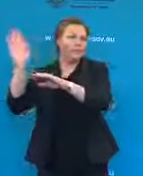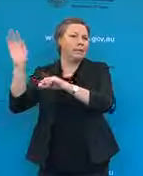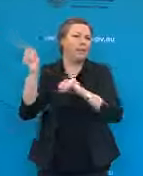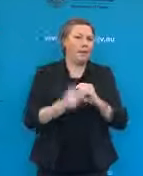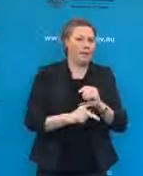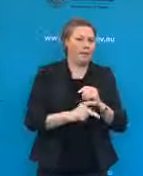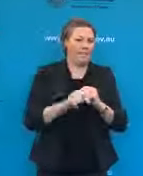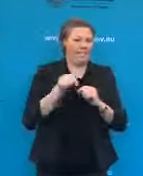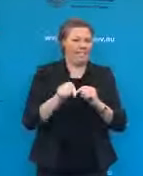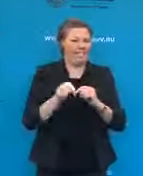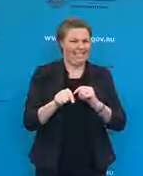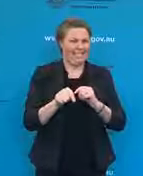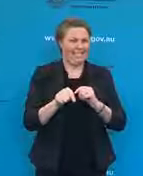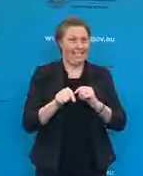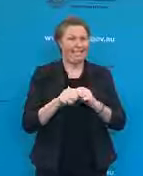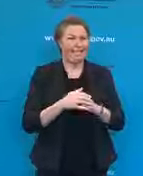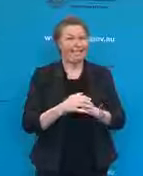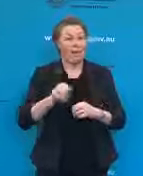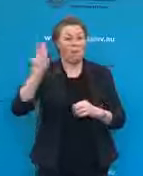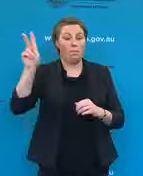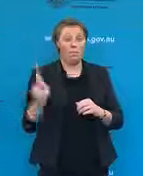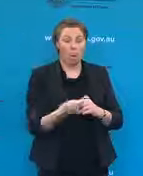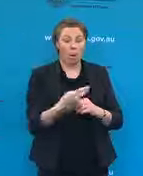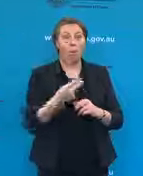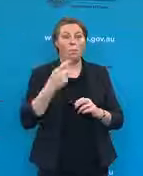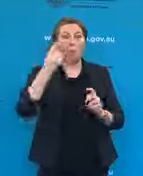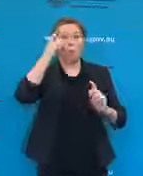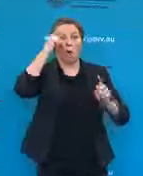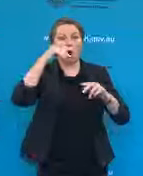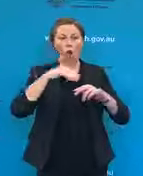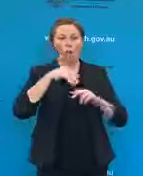concerns in terms of community transmission. Community transmission has